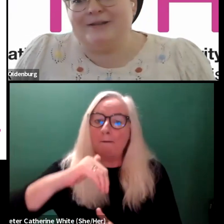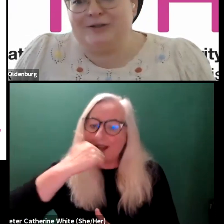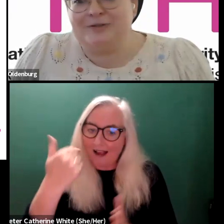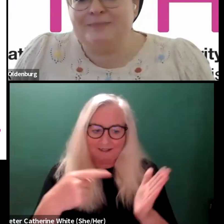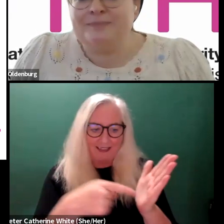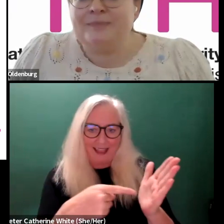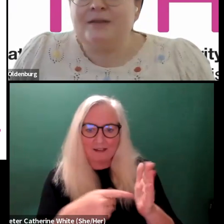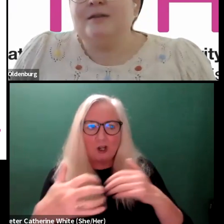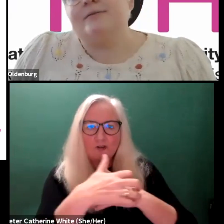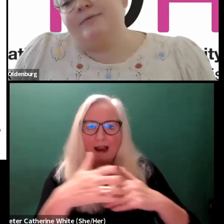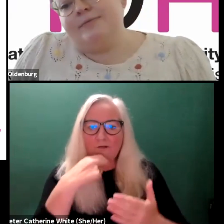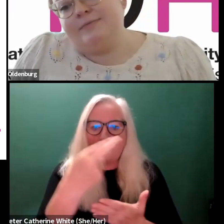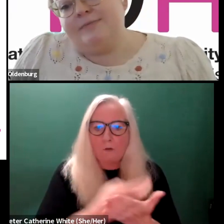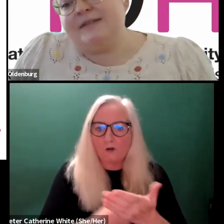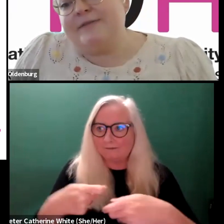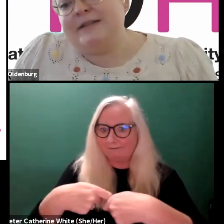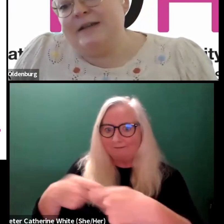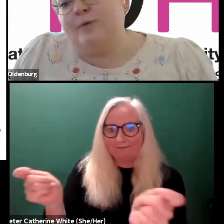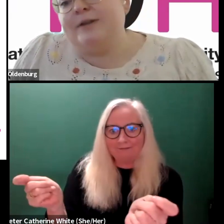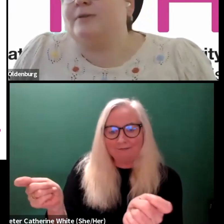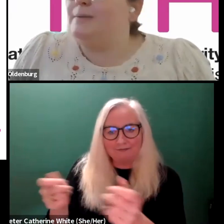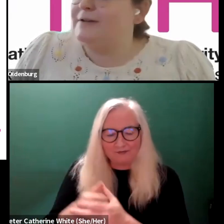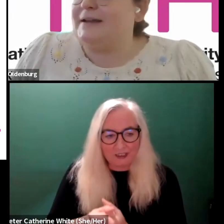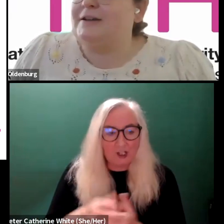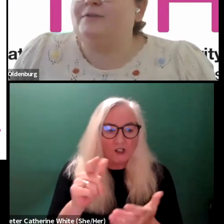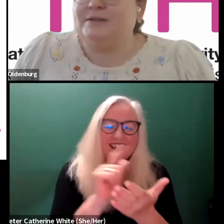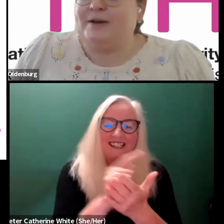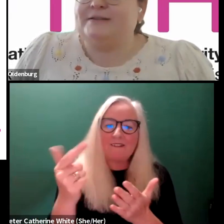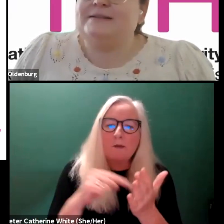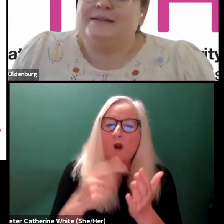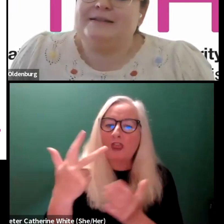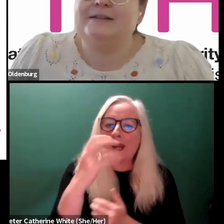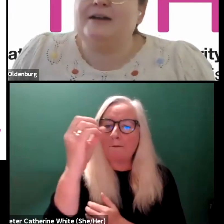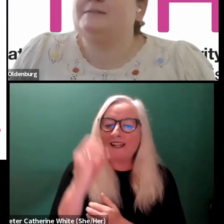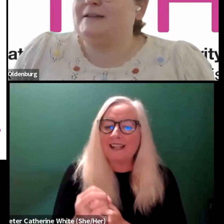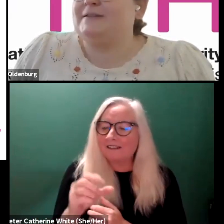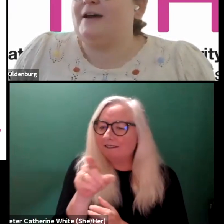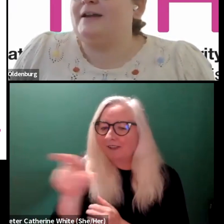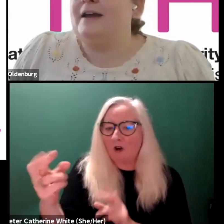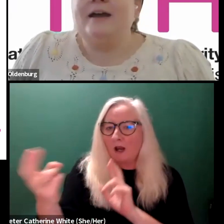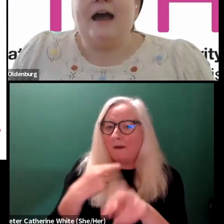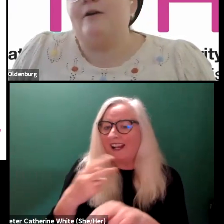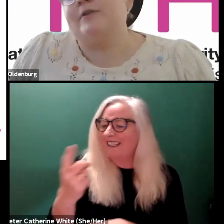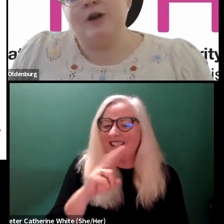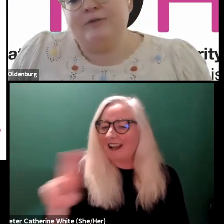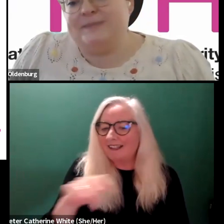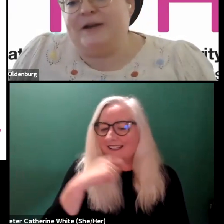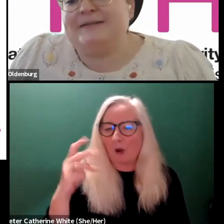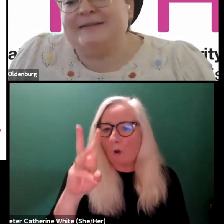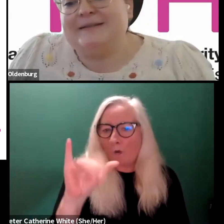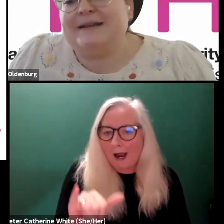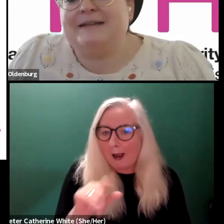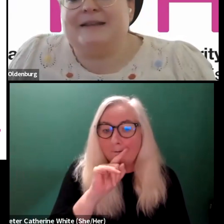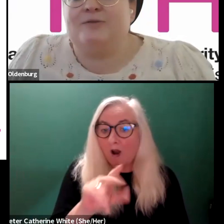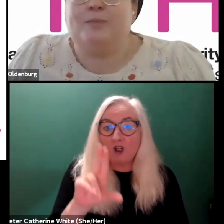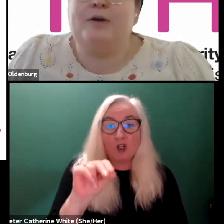17.3% of the responses did not specify. However, no response stated that the report had no impact on the information.